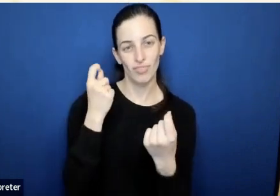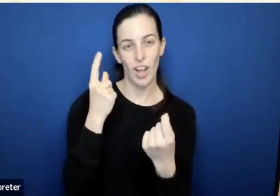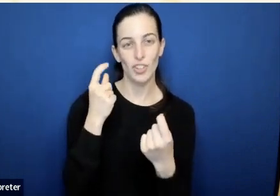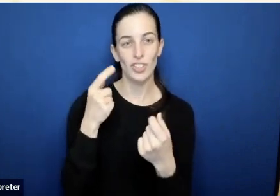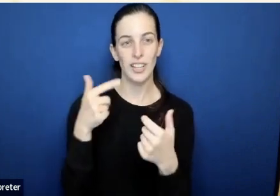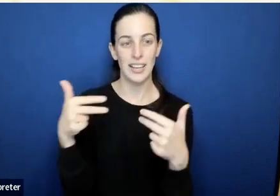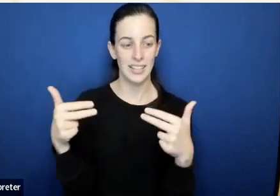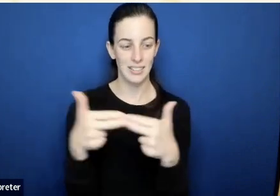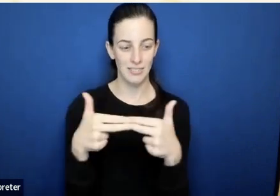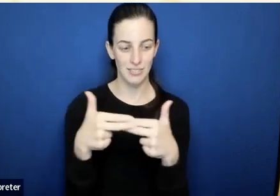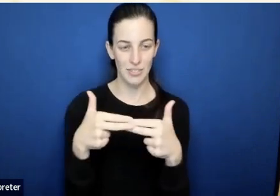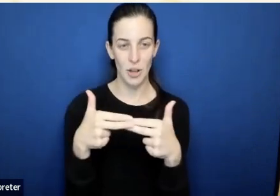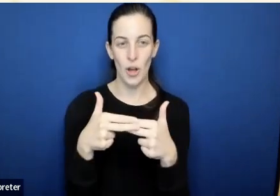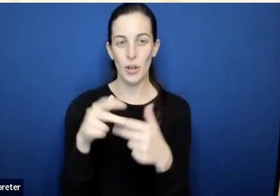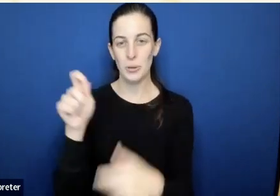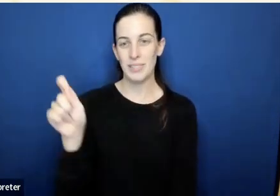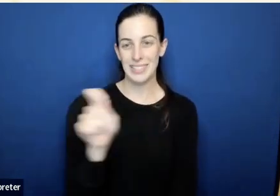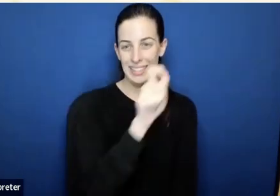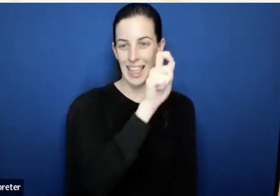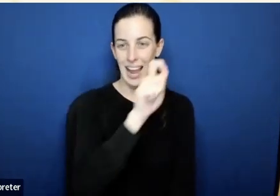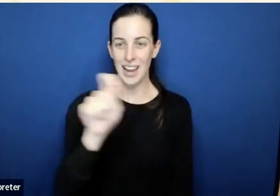That is the volume slider control which is created